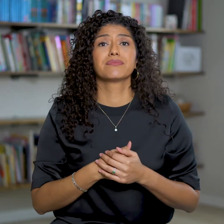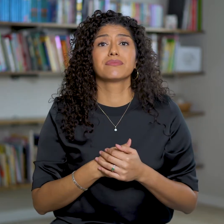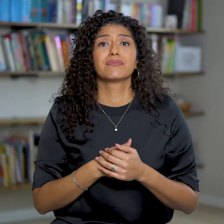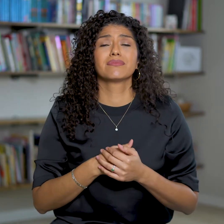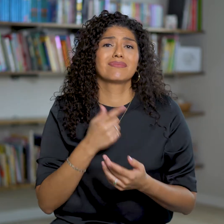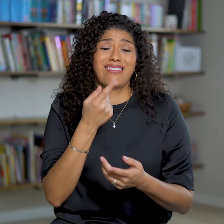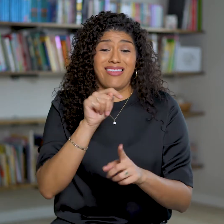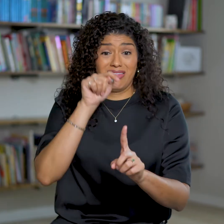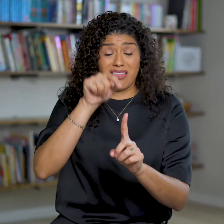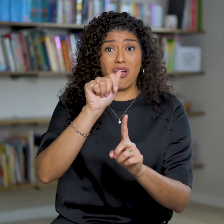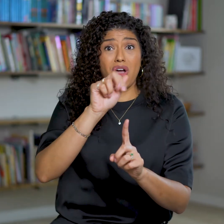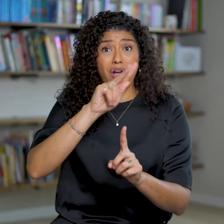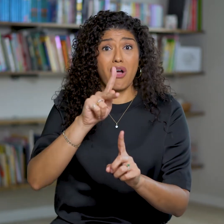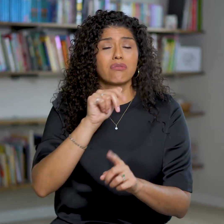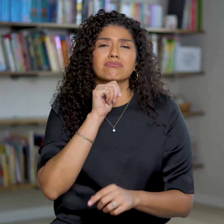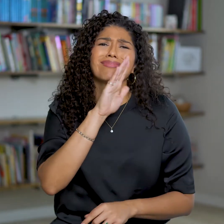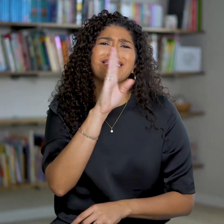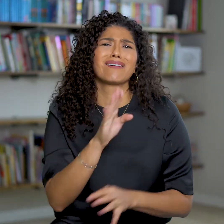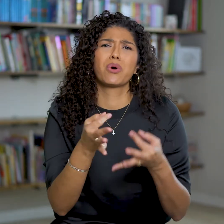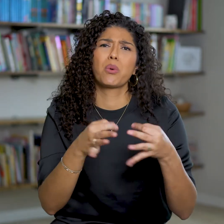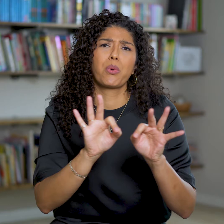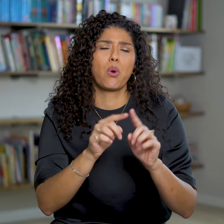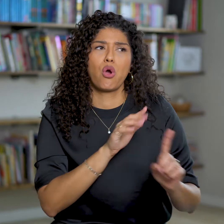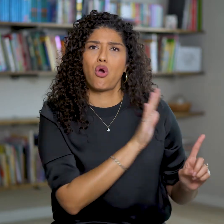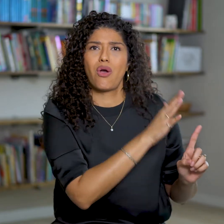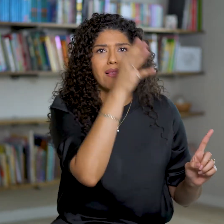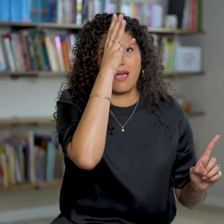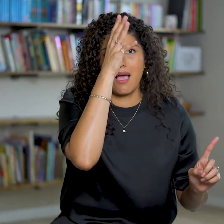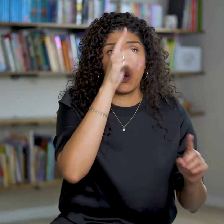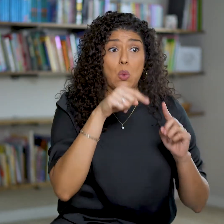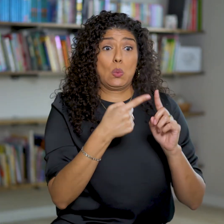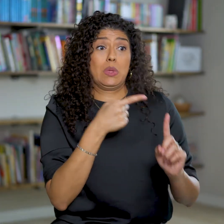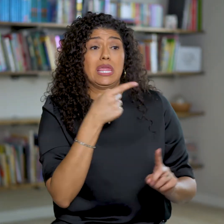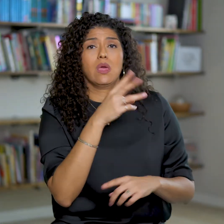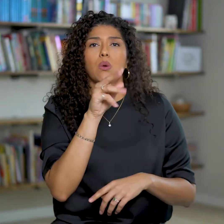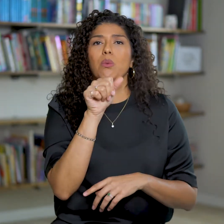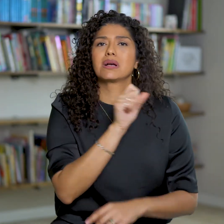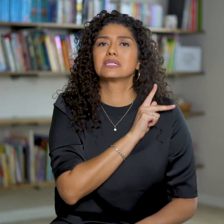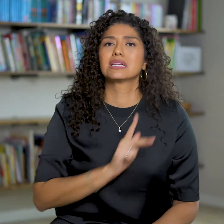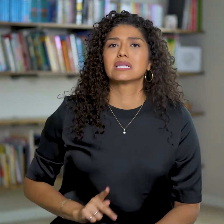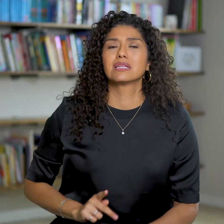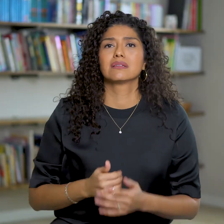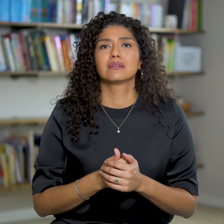The ark was never important to her dad when he was king,